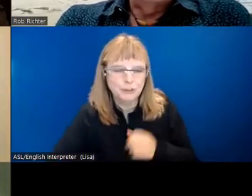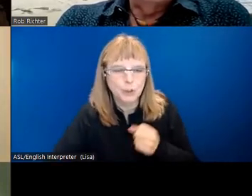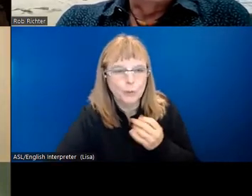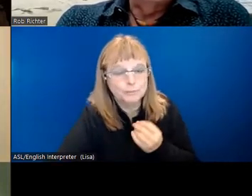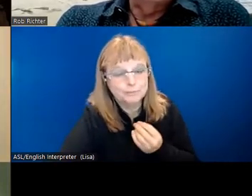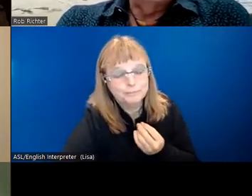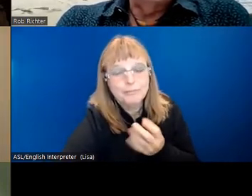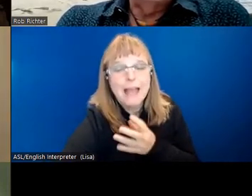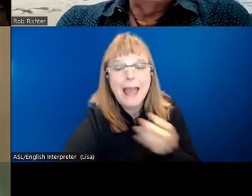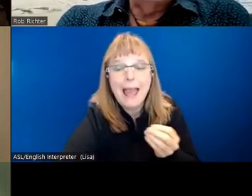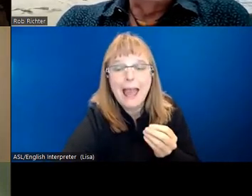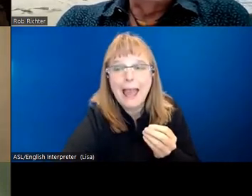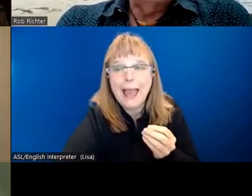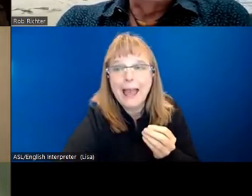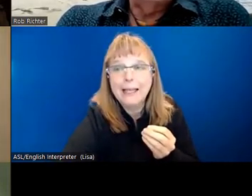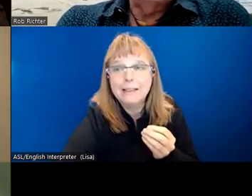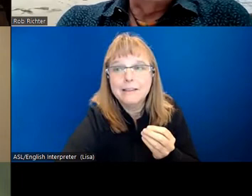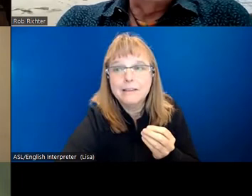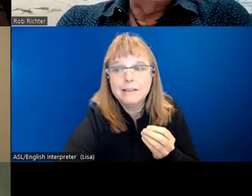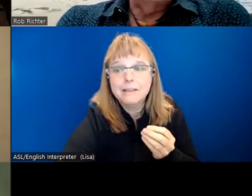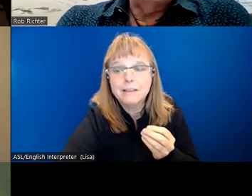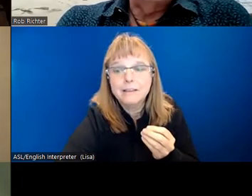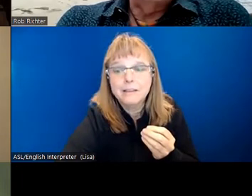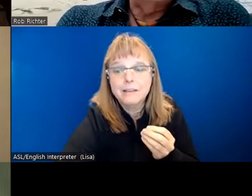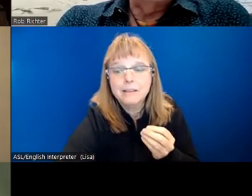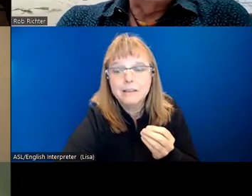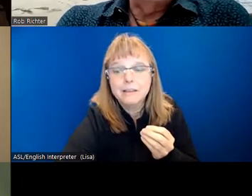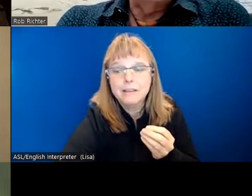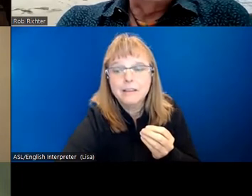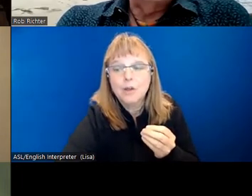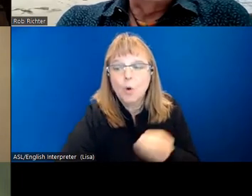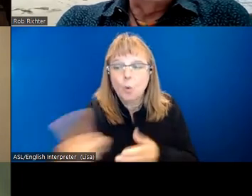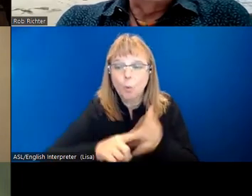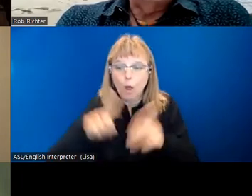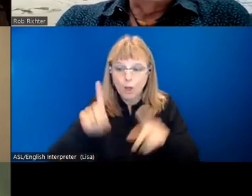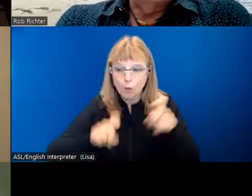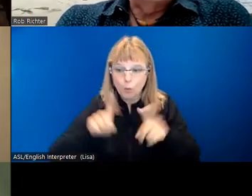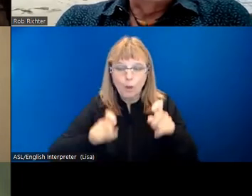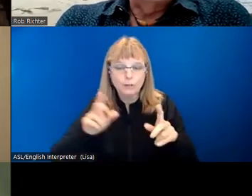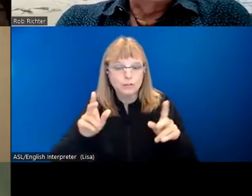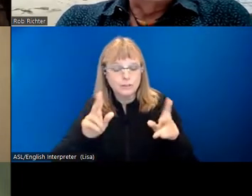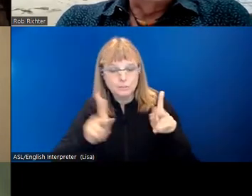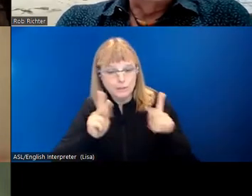and what questions people are asking and what they're dealing with both as presenters and as artists.